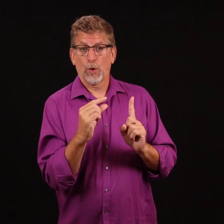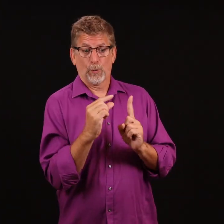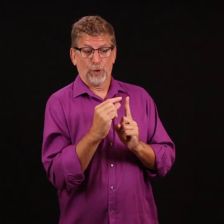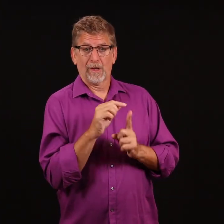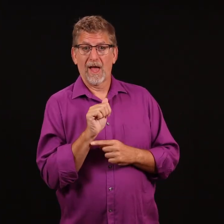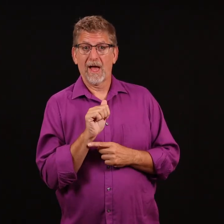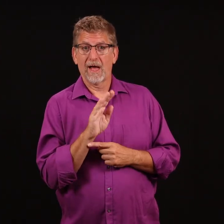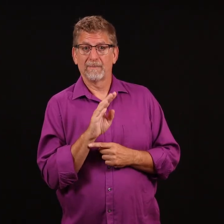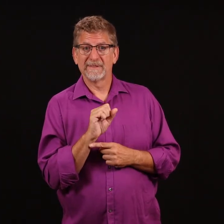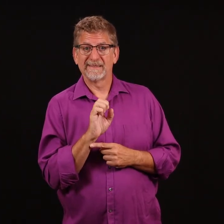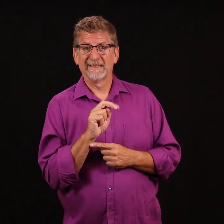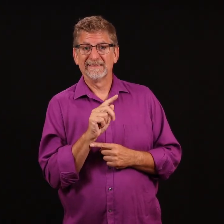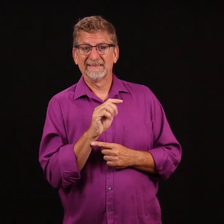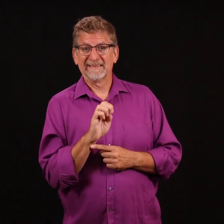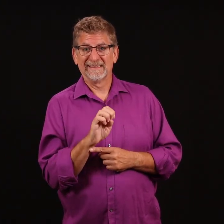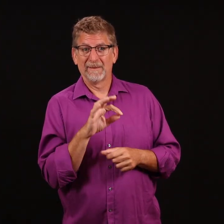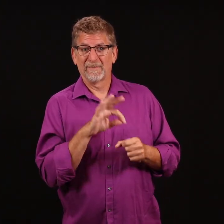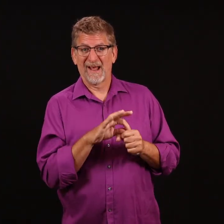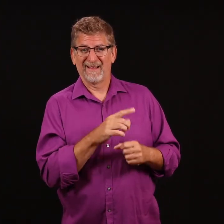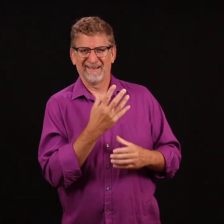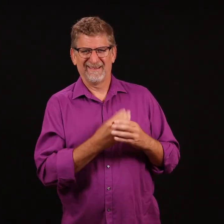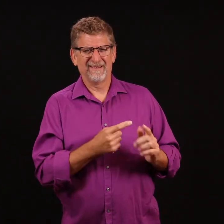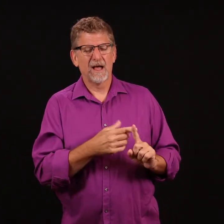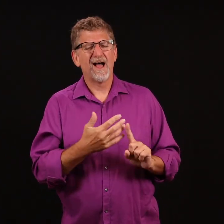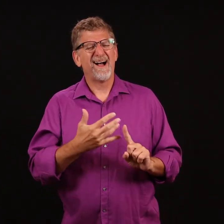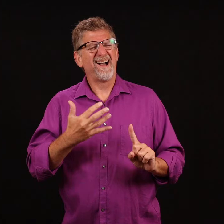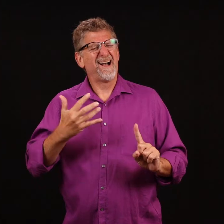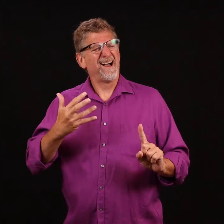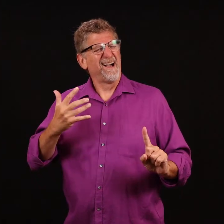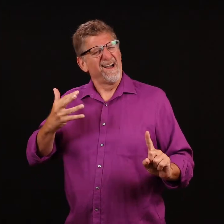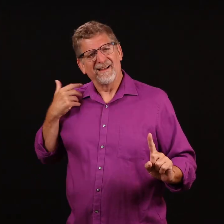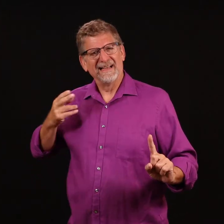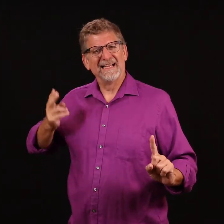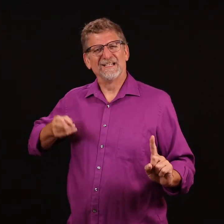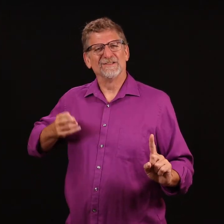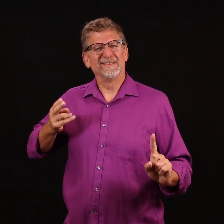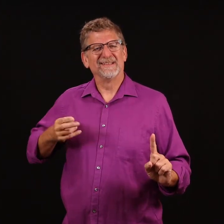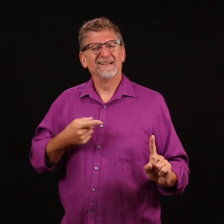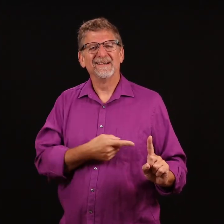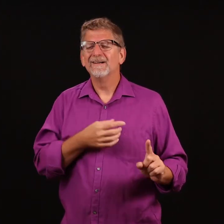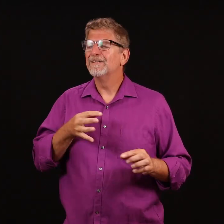The term 'absentee ballot' has a lot of history behind it.